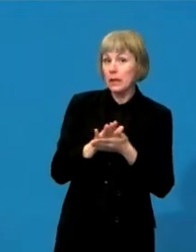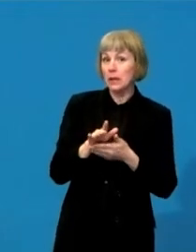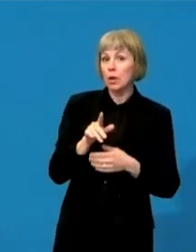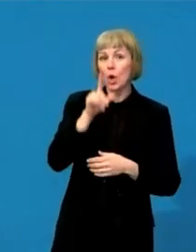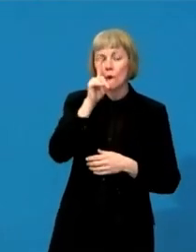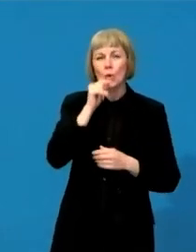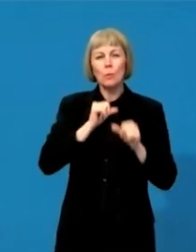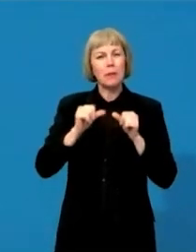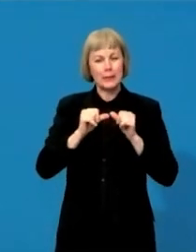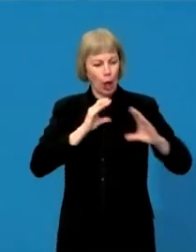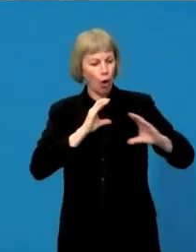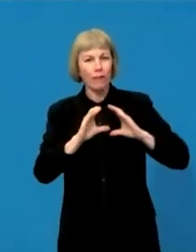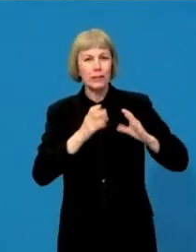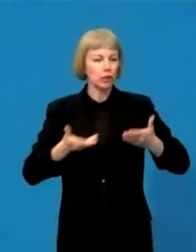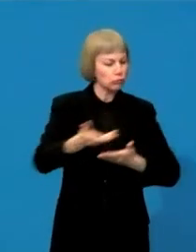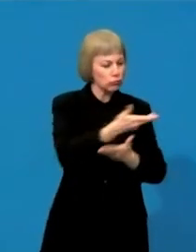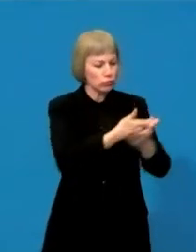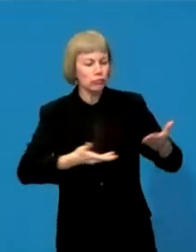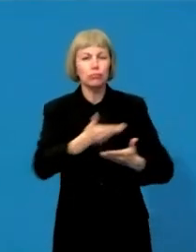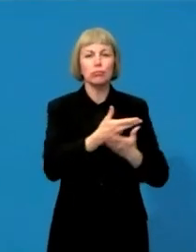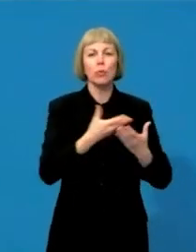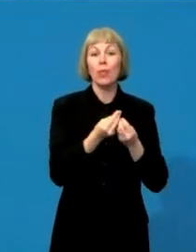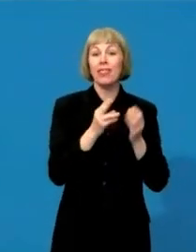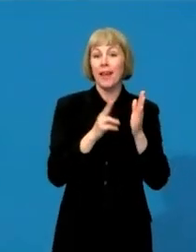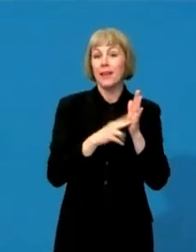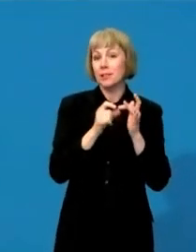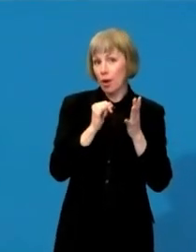engagement between community and the NDIS if you had an Indigenous worker there?